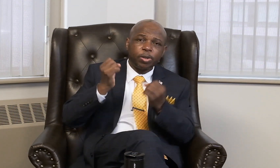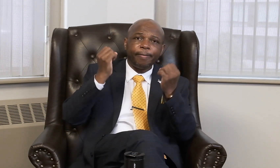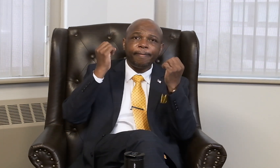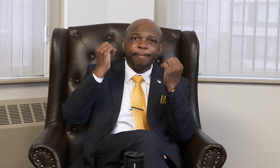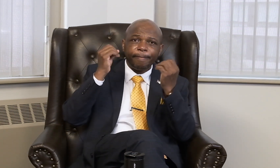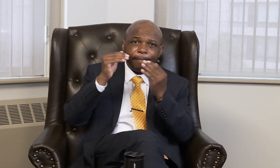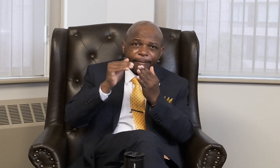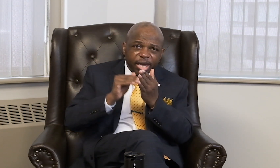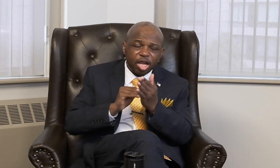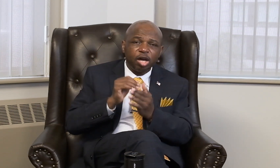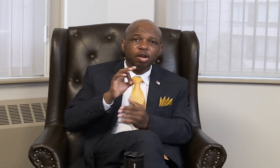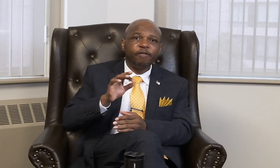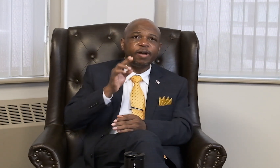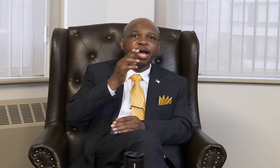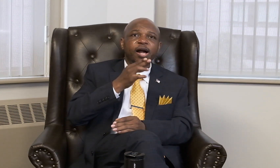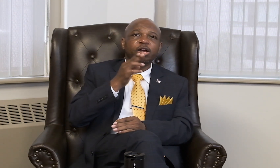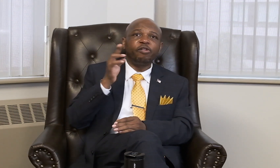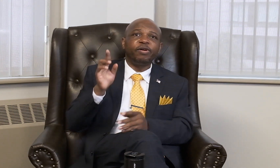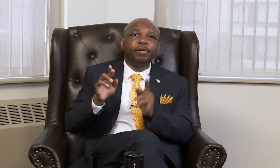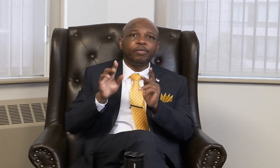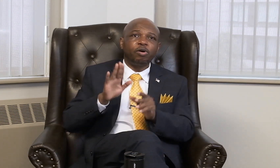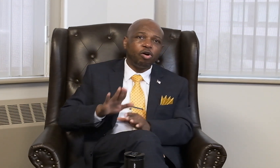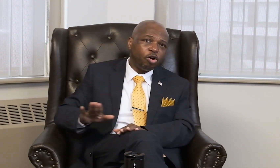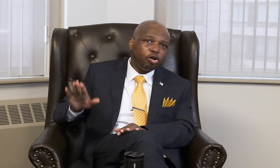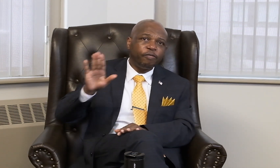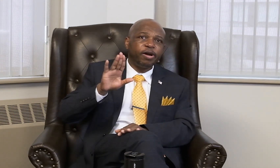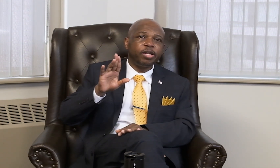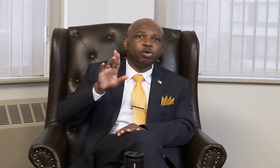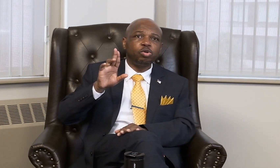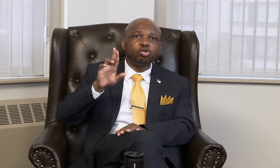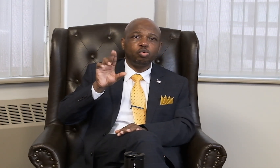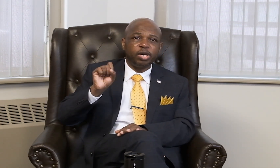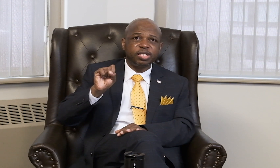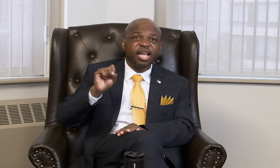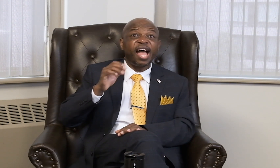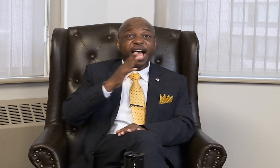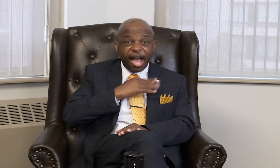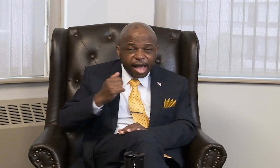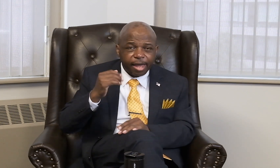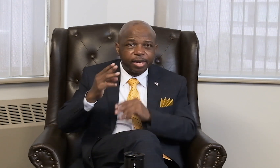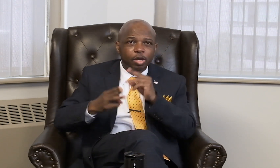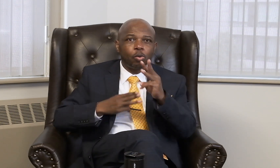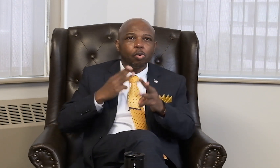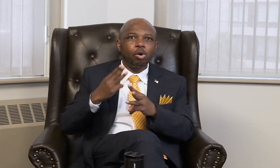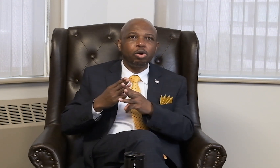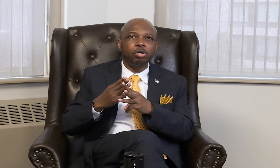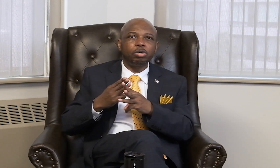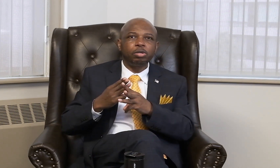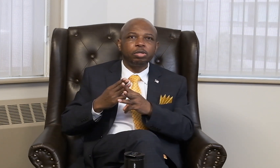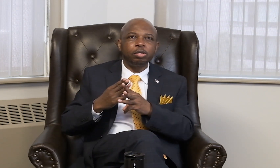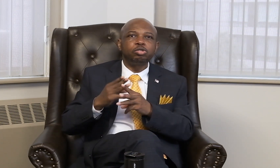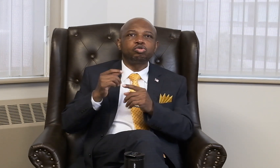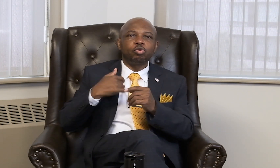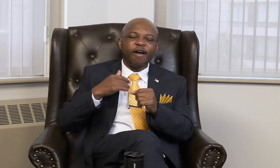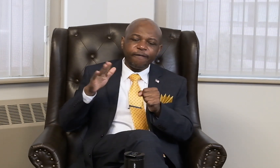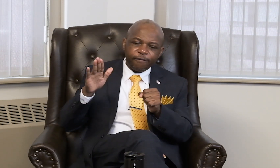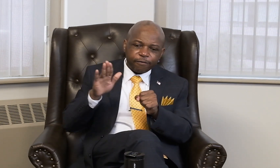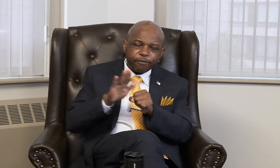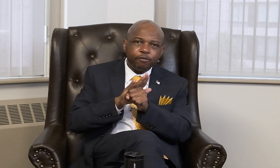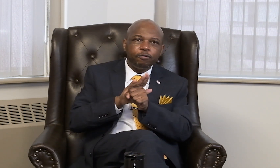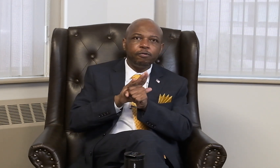and honored the rights of millions of Hard of Hearing individuals across the United States and